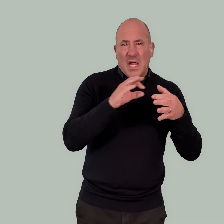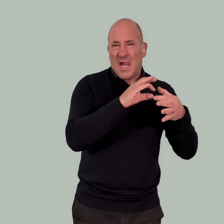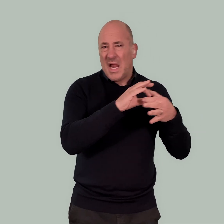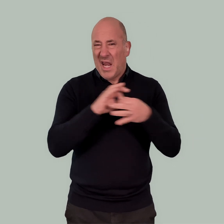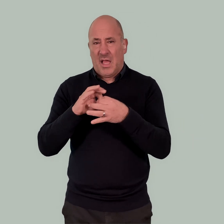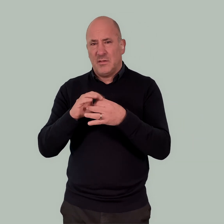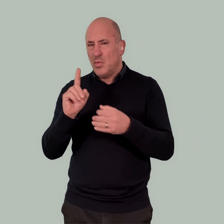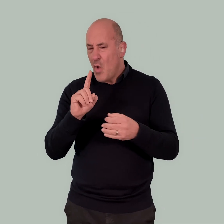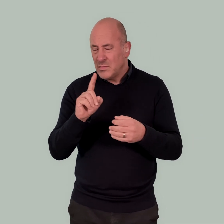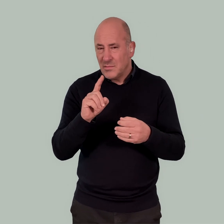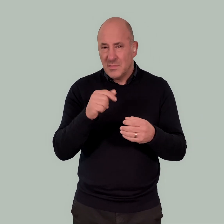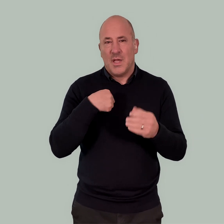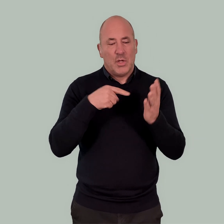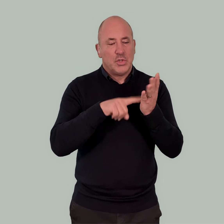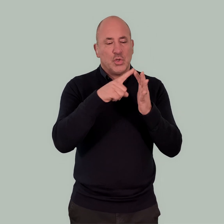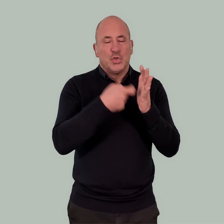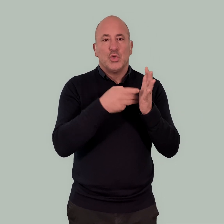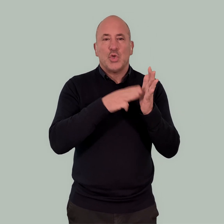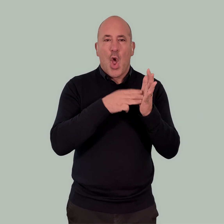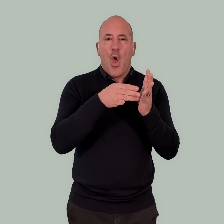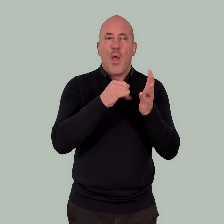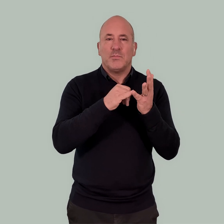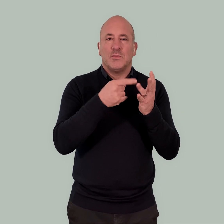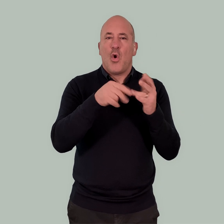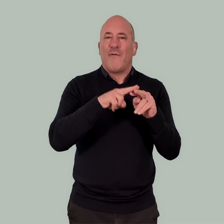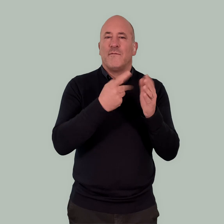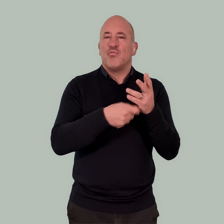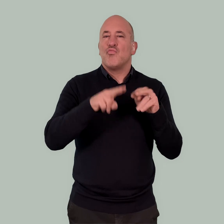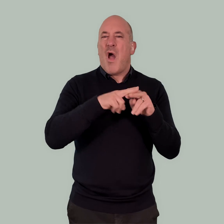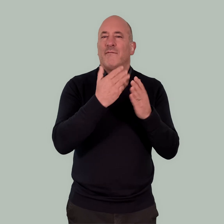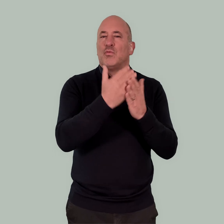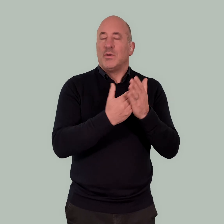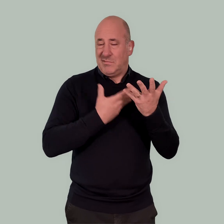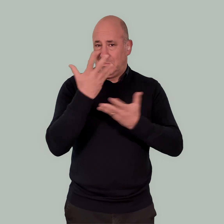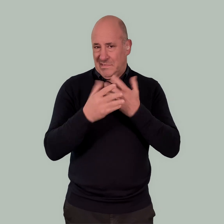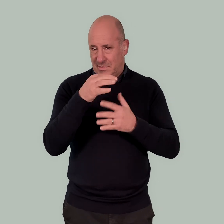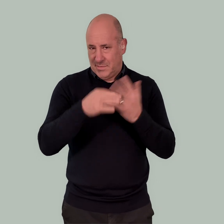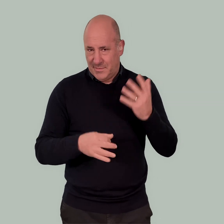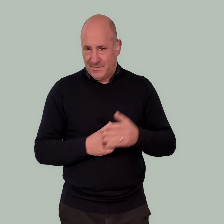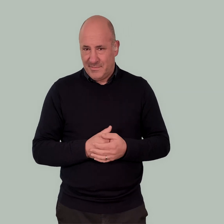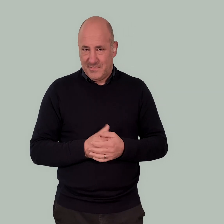relating to the areas outlined in the Terms of Reference.